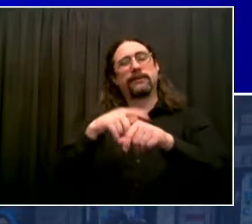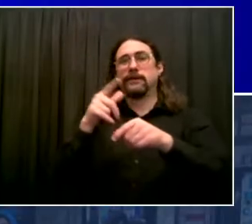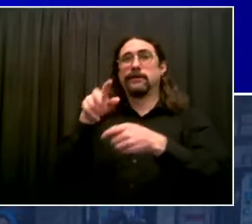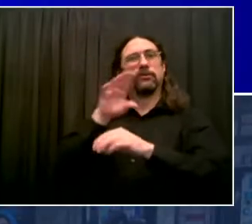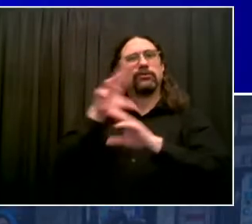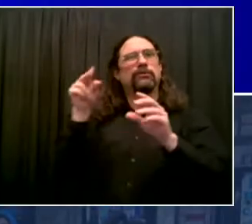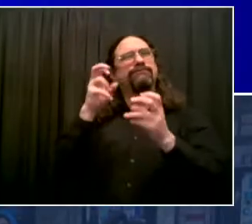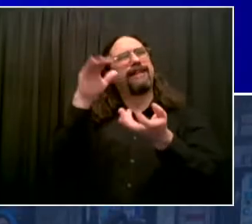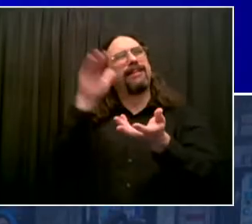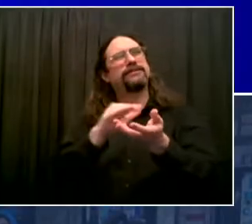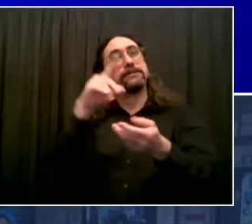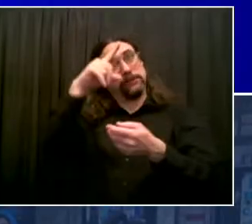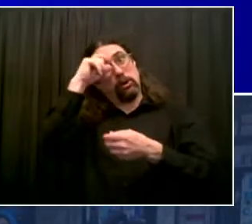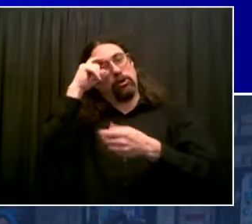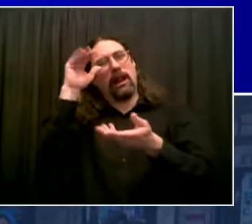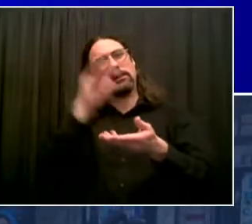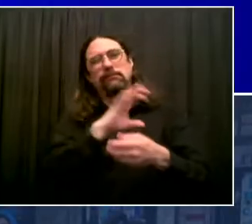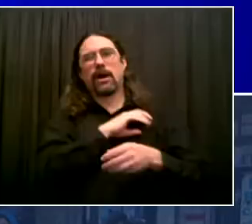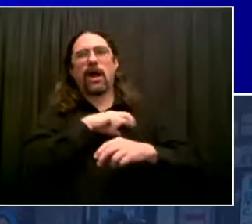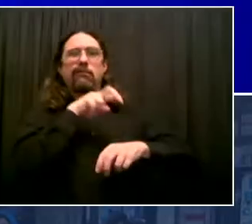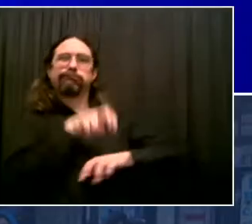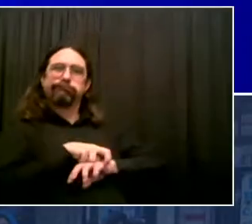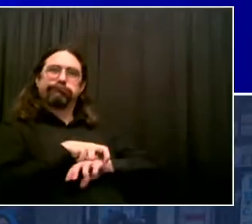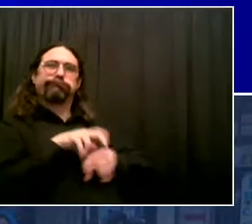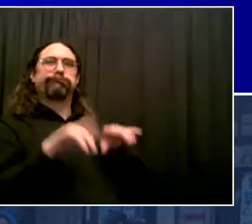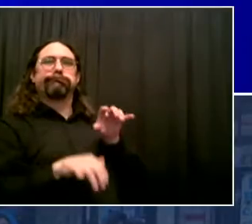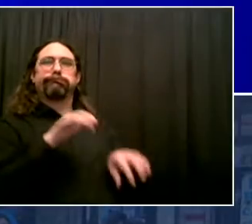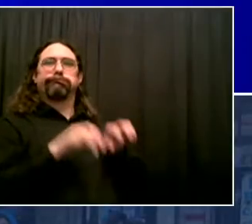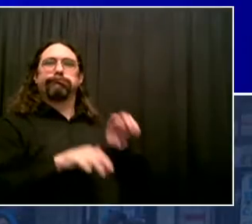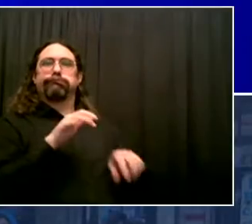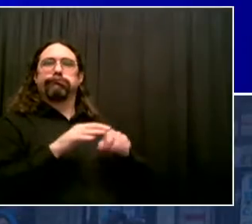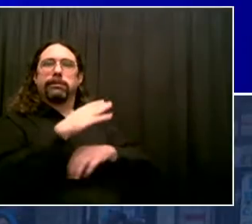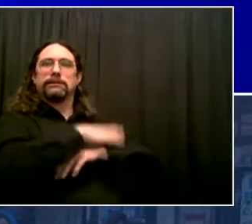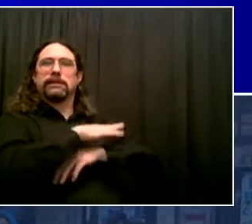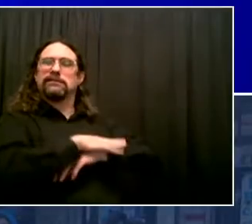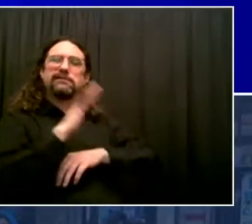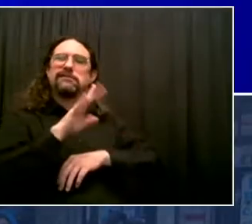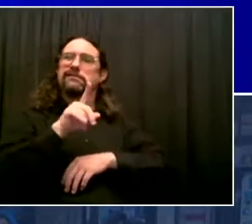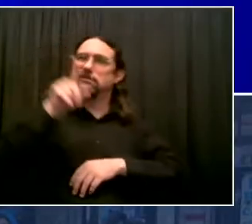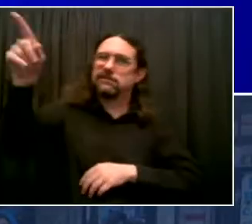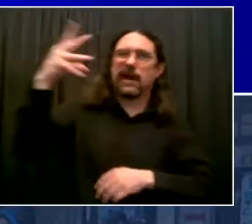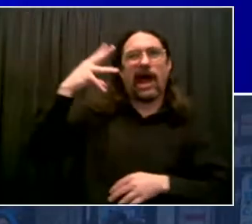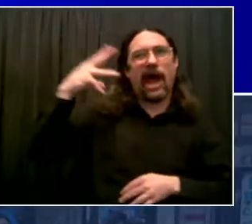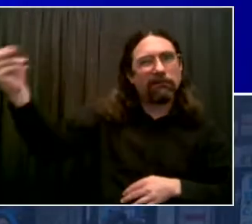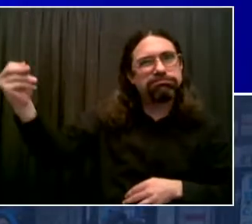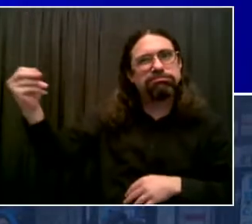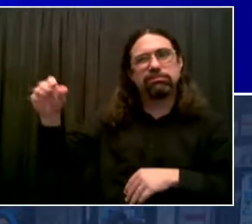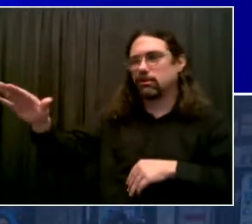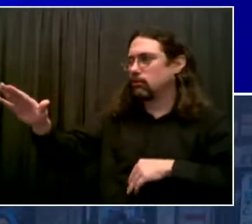WILL USE IT AGAIN THIS SUMMER